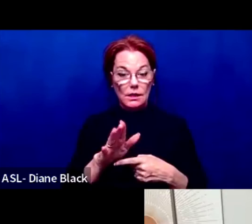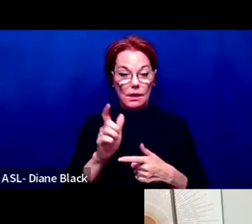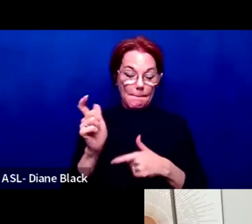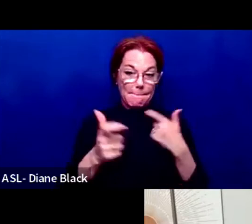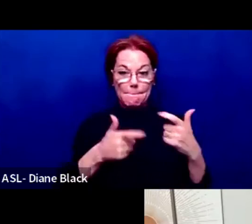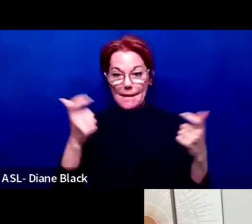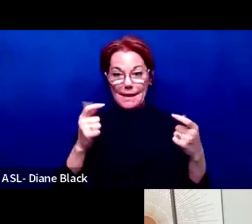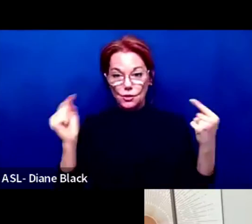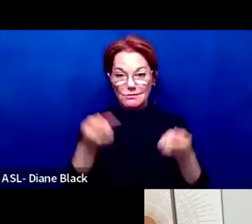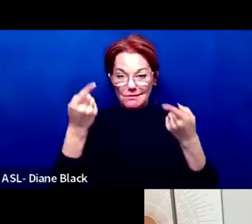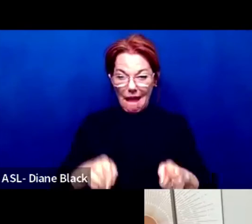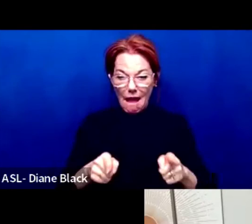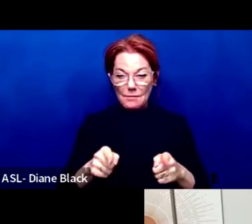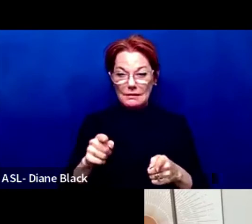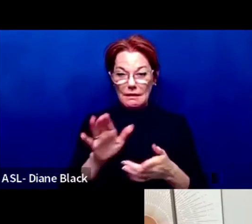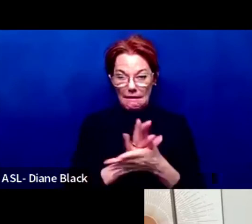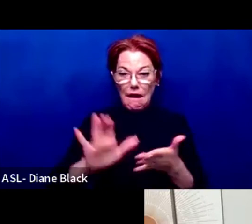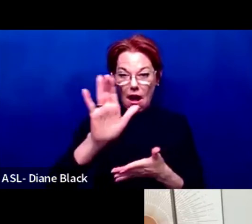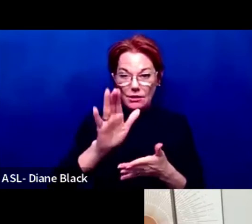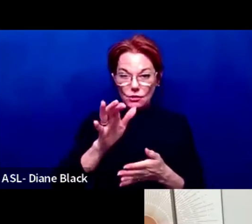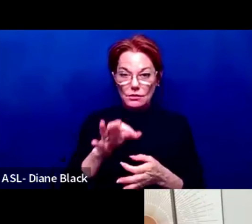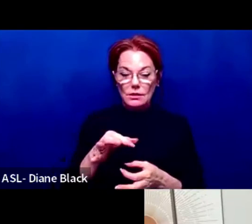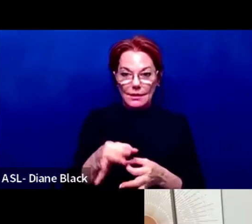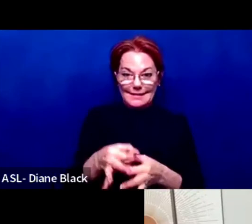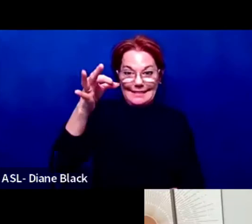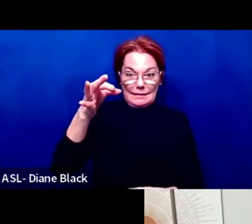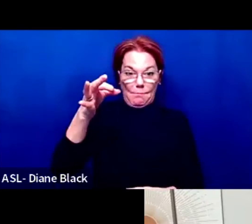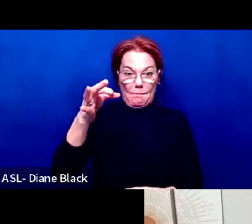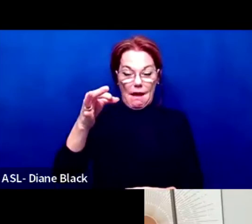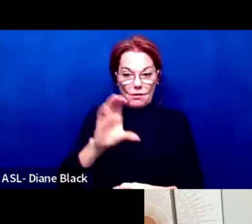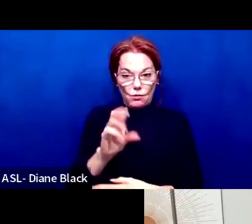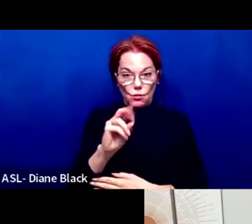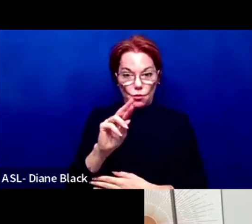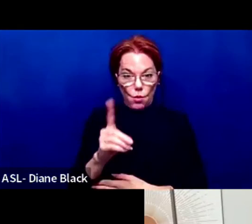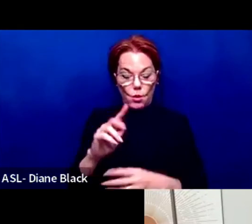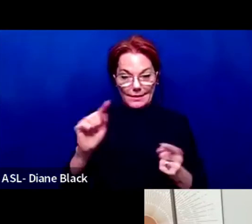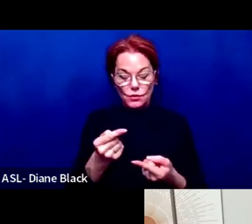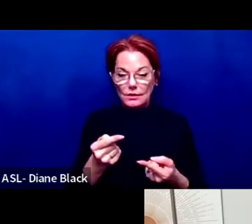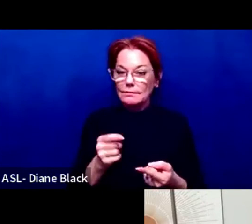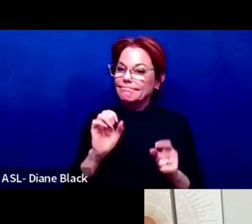college, he also had a spinal cord injury. So you know, that happens. So many times people have an injury have an accident,